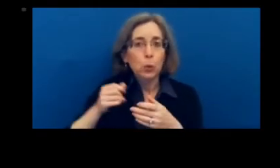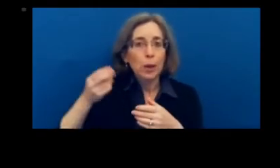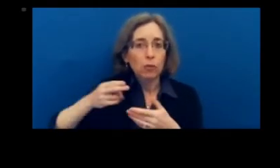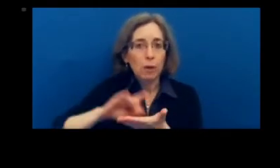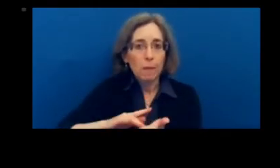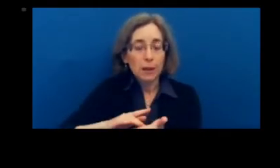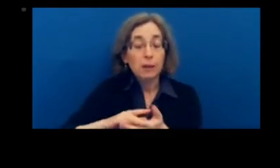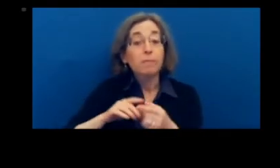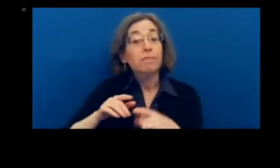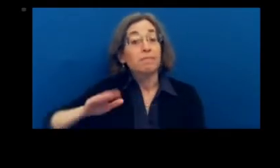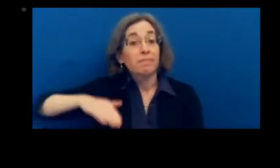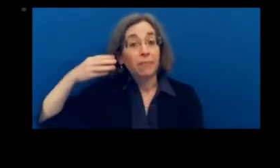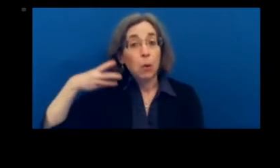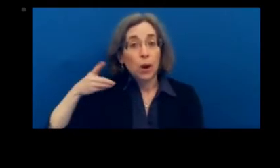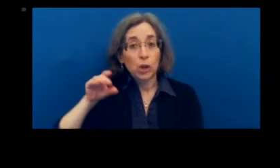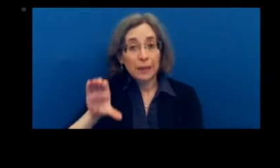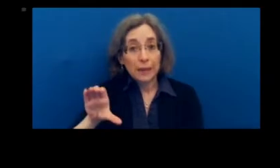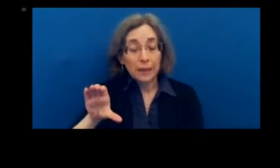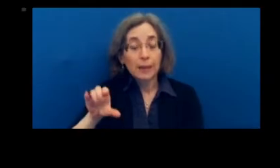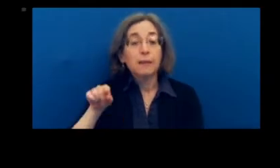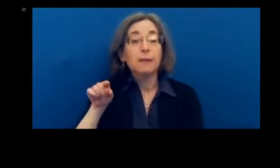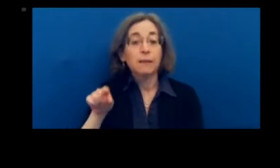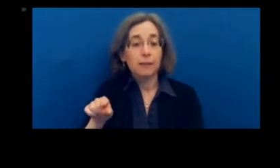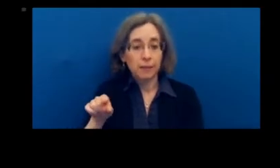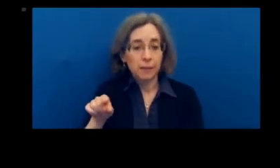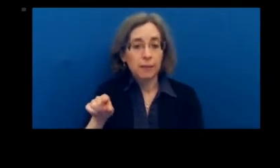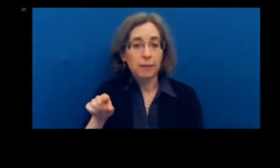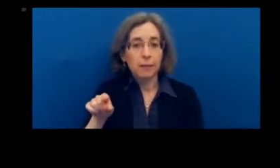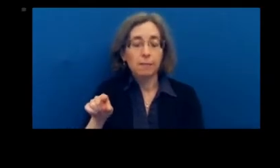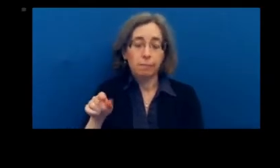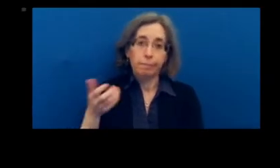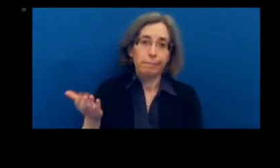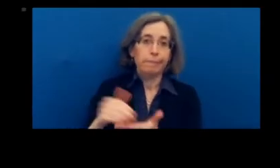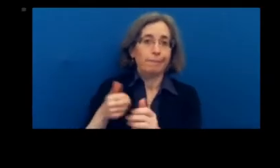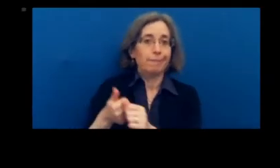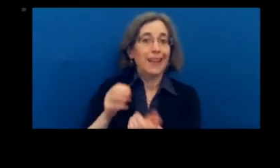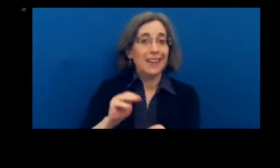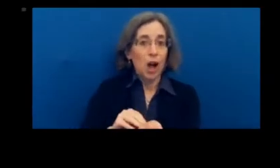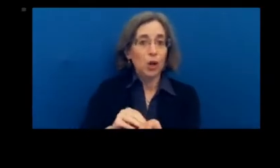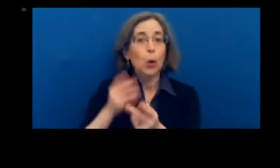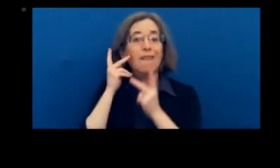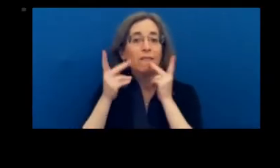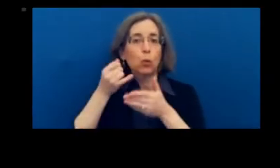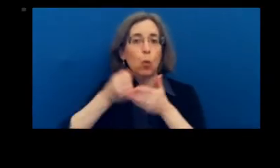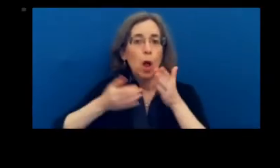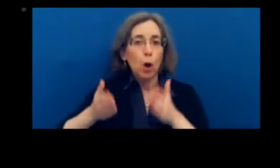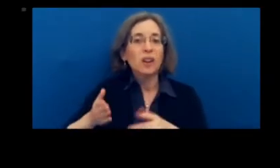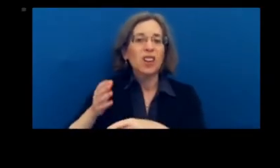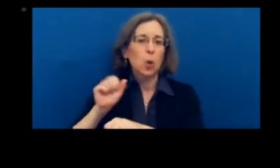FELLOW, DR. EDGAR IS A DOCTOR AND VISUAL ARTIST WHO WORKS IN NEW YORK CITY AND HER BODY OF